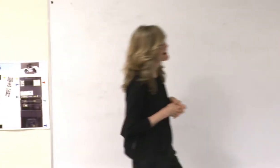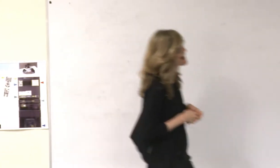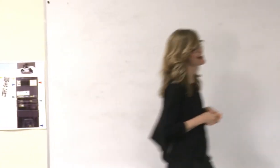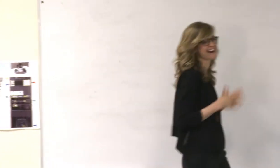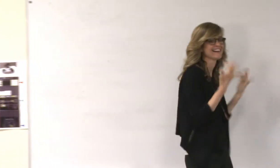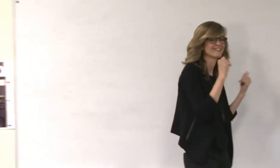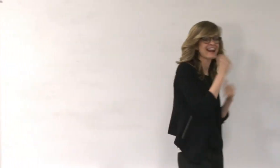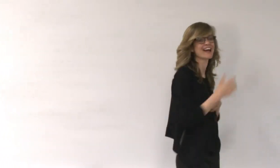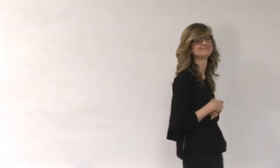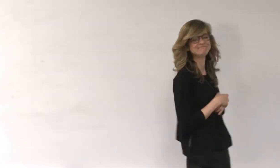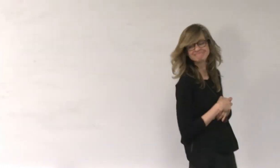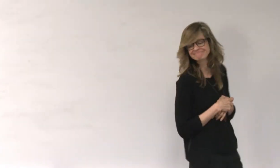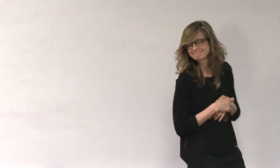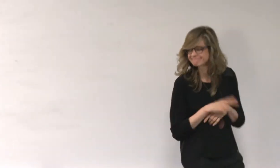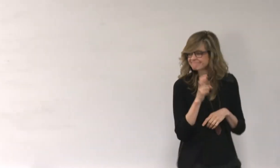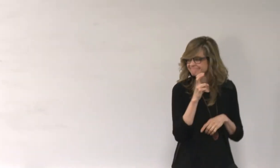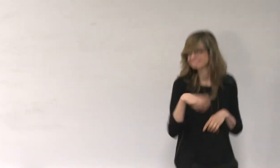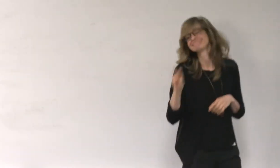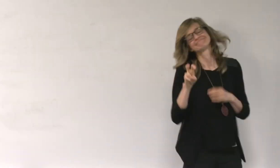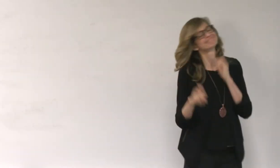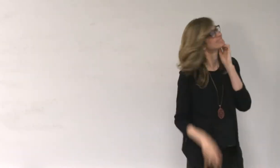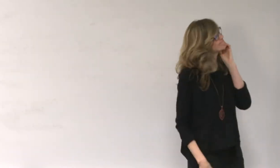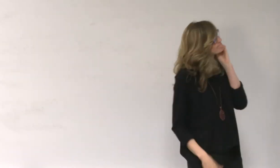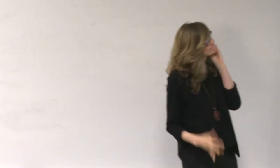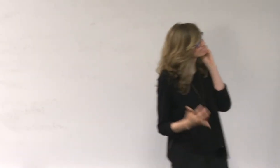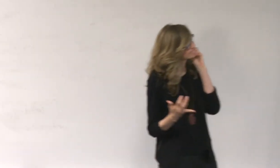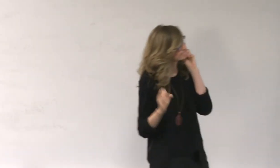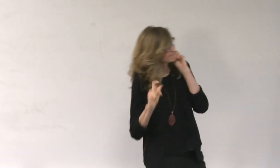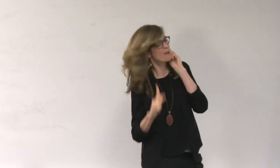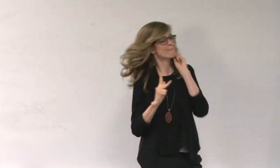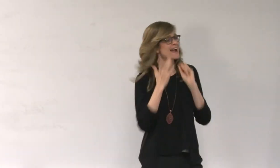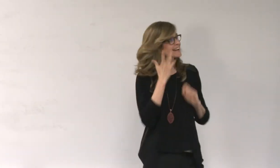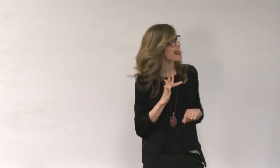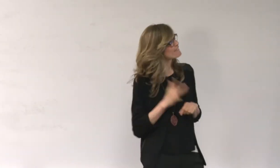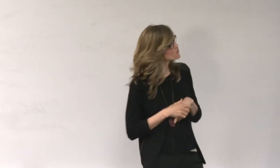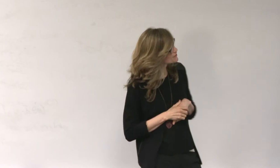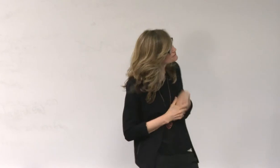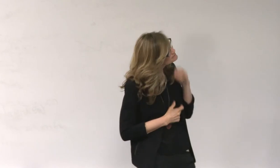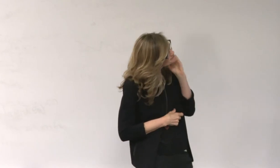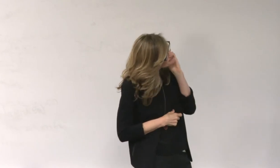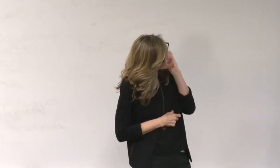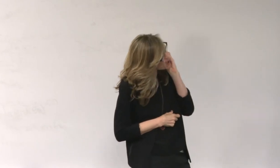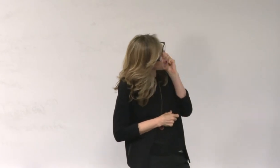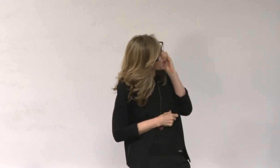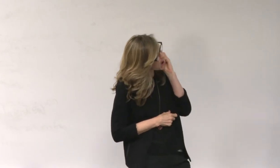SO, SURE. ANOTHER GRADUATE PROGRAM. WHY NOT? HEADING BACK TO CALIFORNIA.